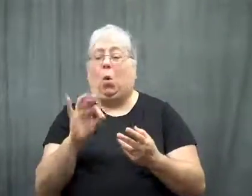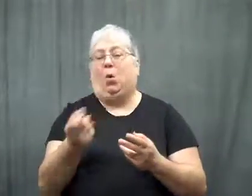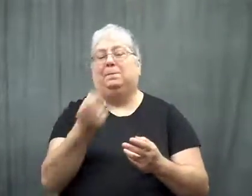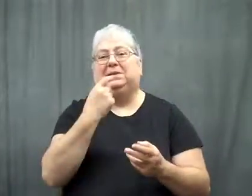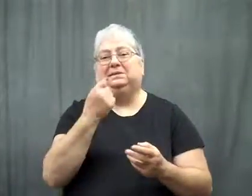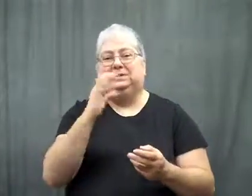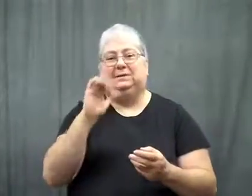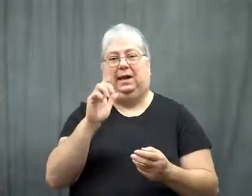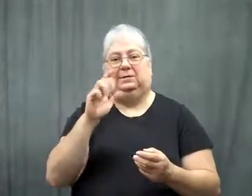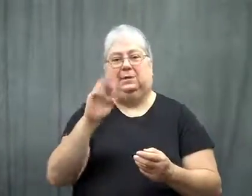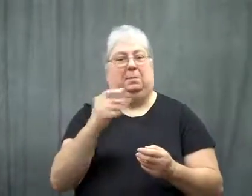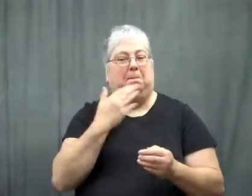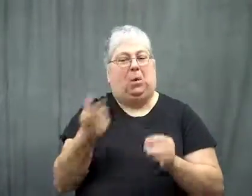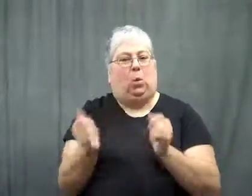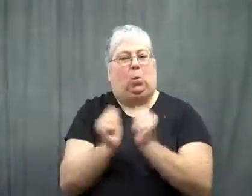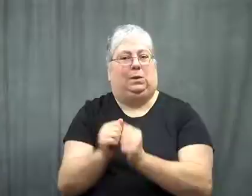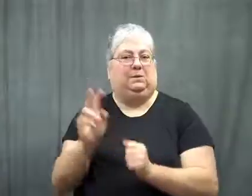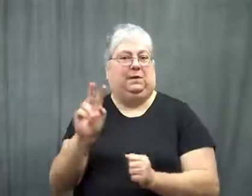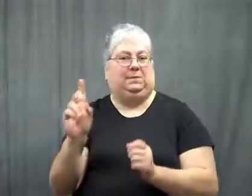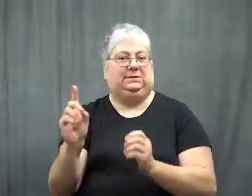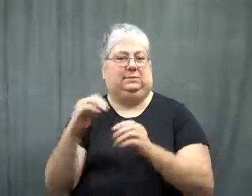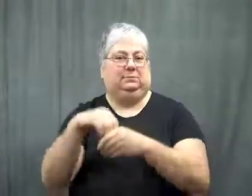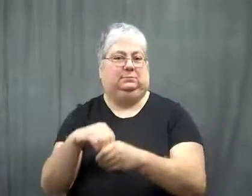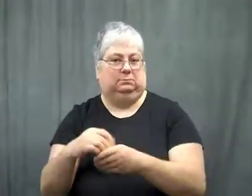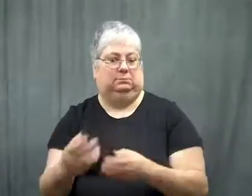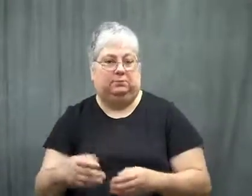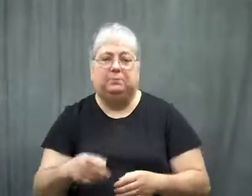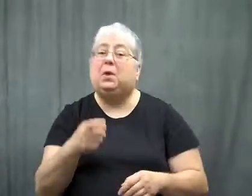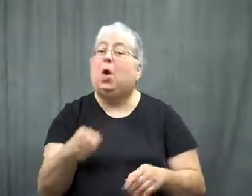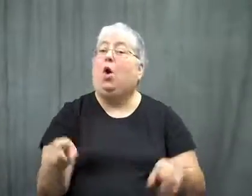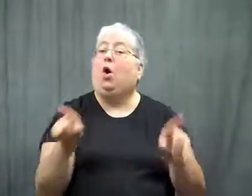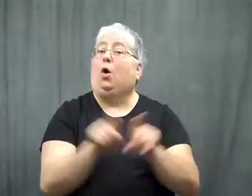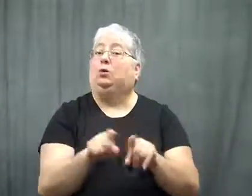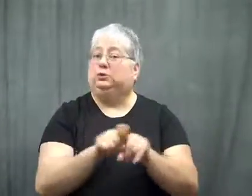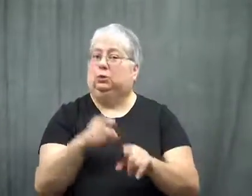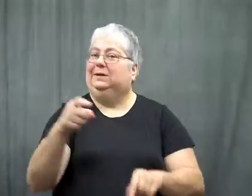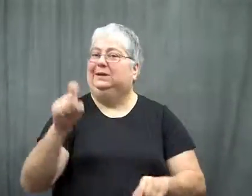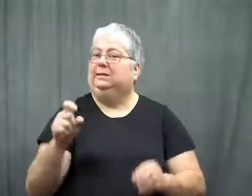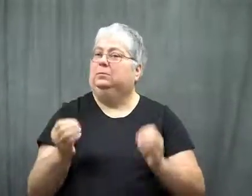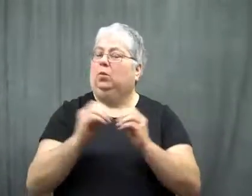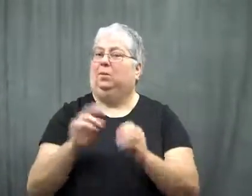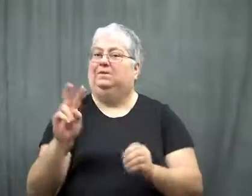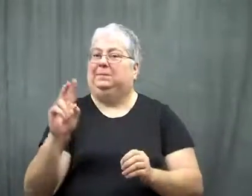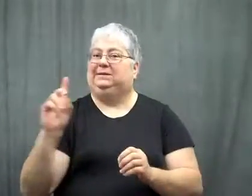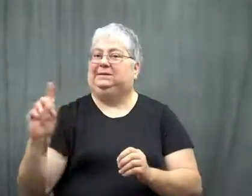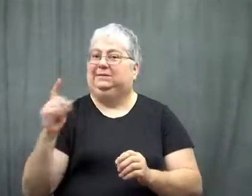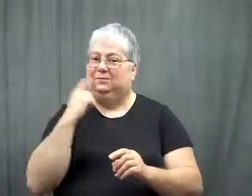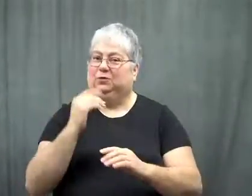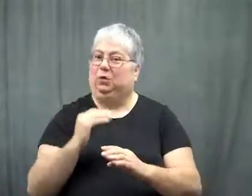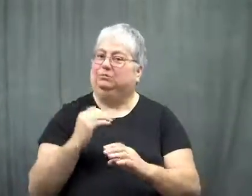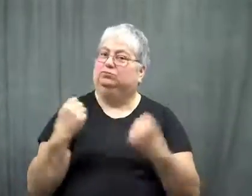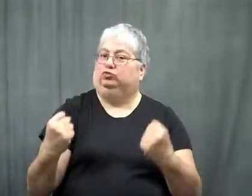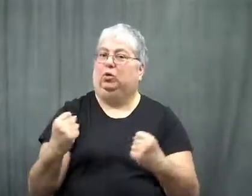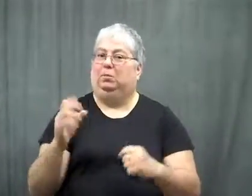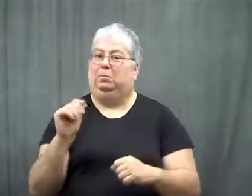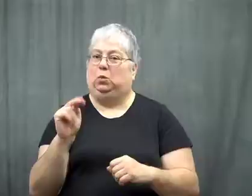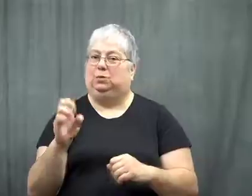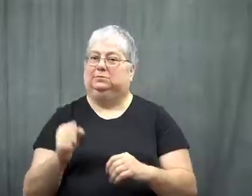Or you can take calcium supplements, preferably with Vitamin D. You also need more vitamin D to strengthen bones.